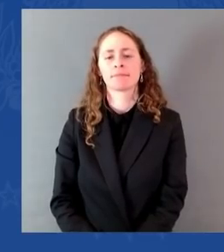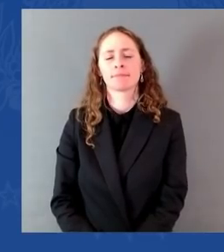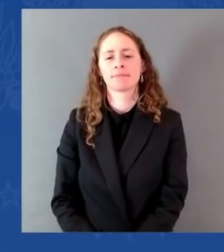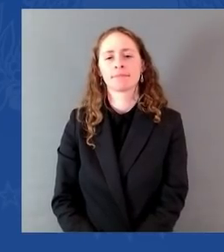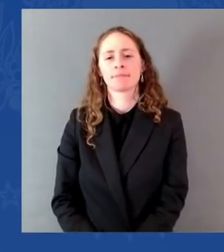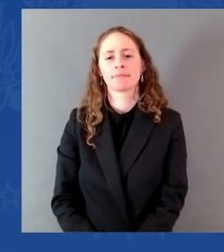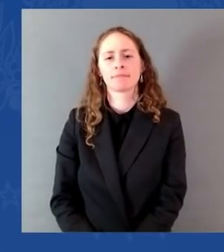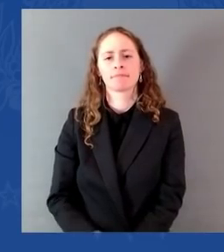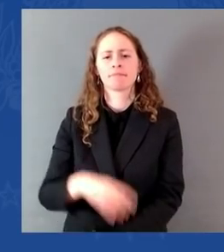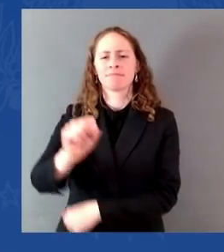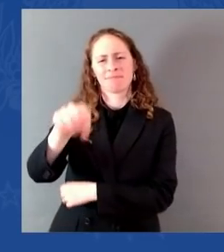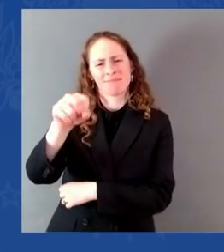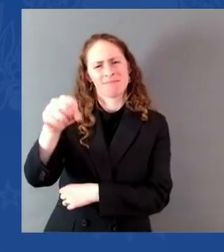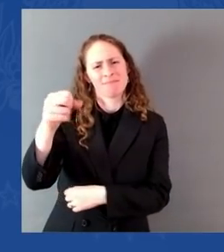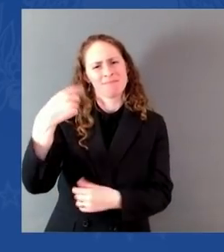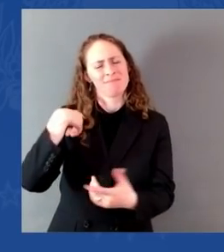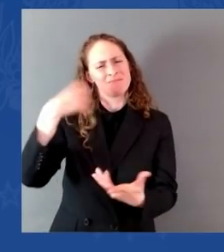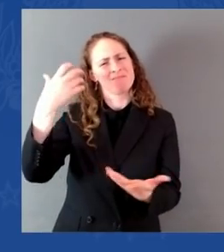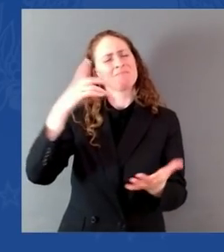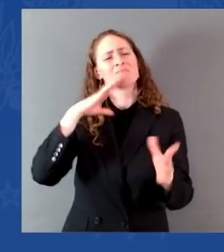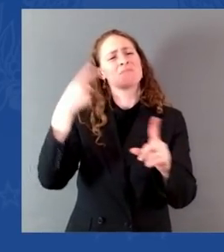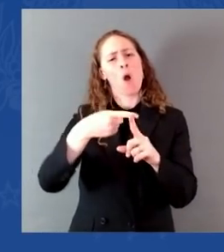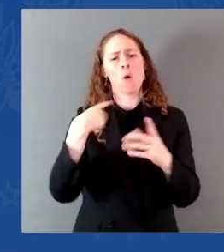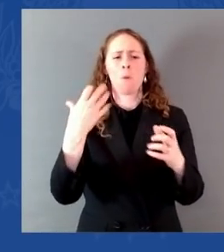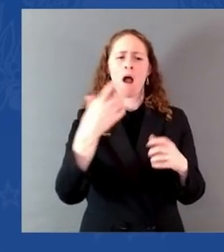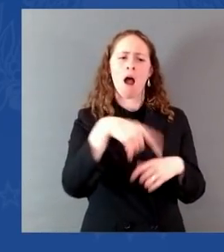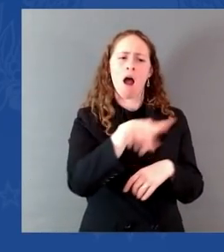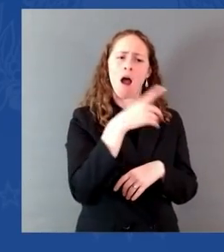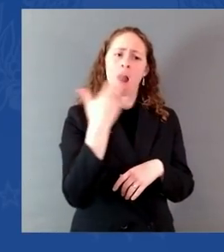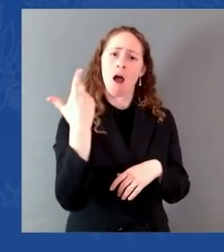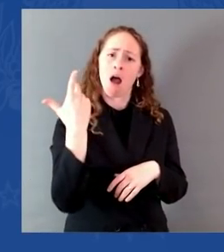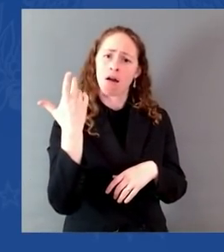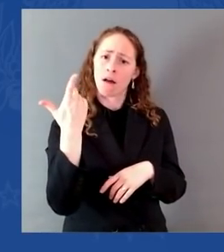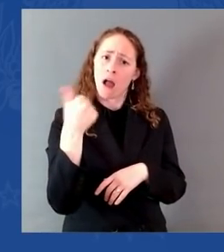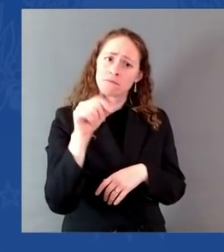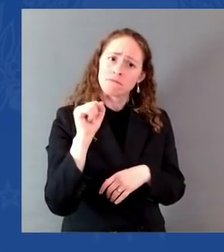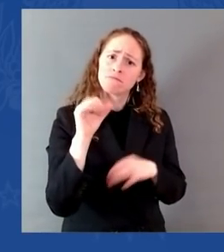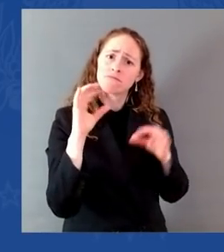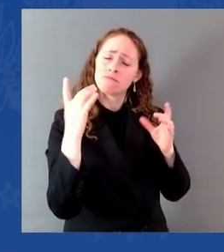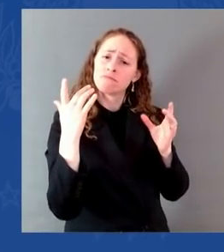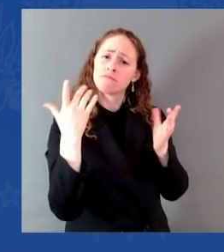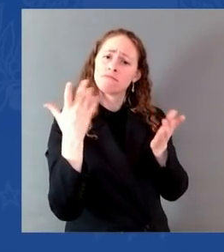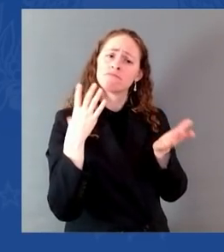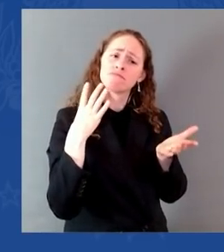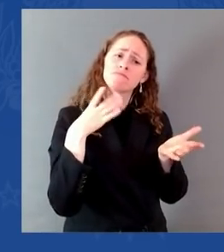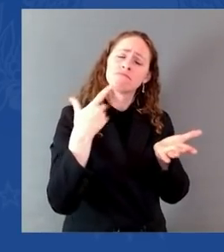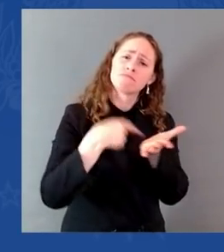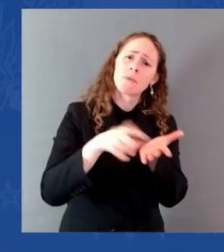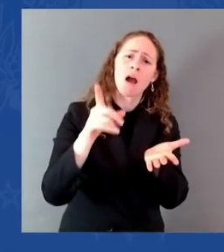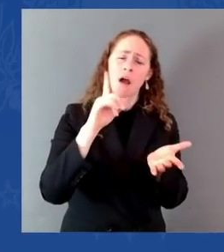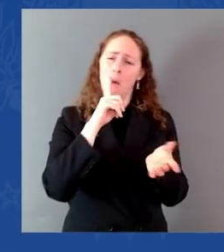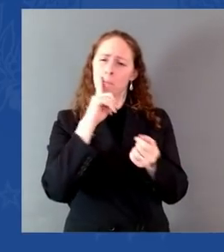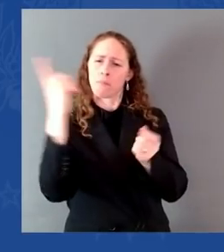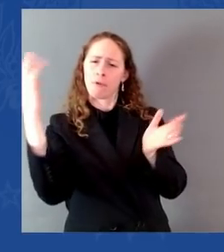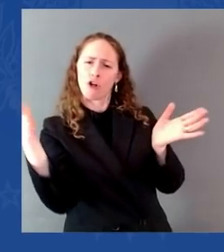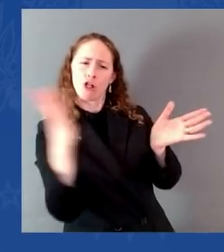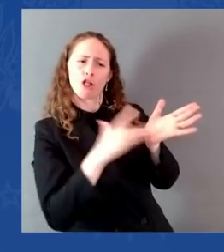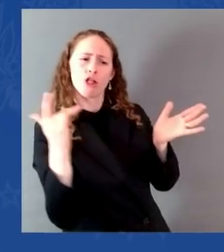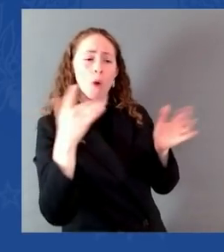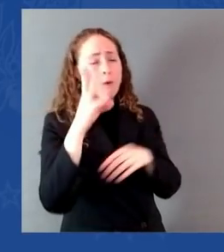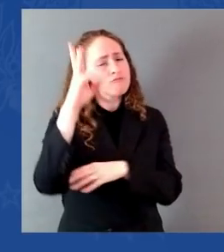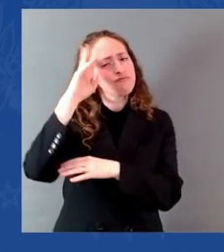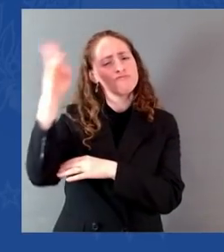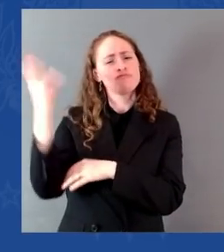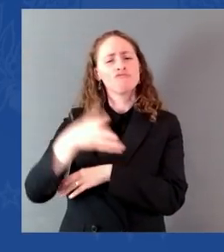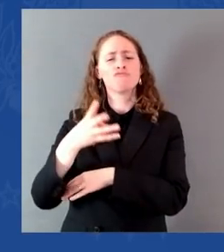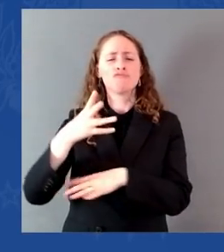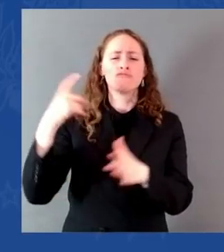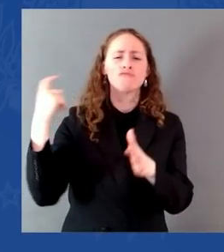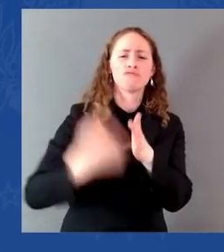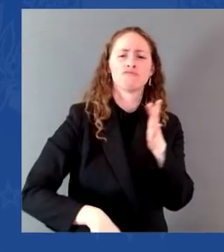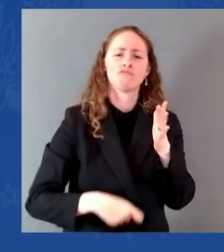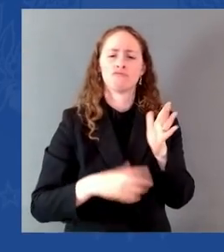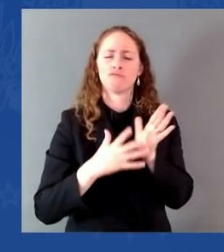And, look -- look, as Emanuel said,